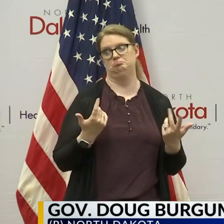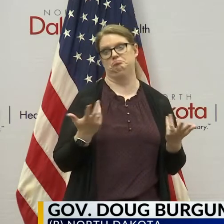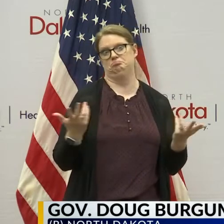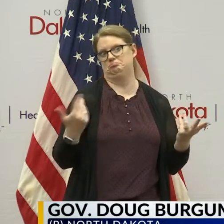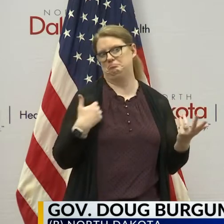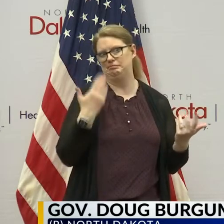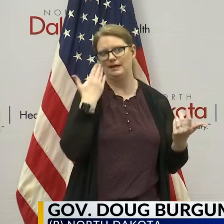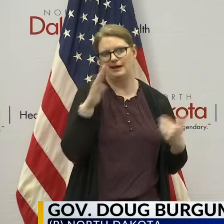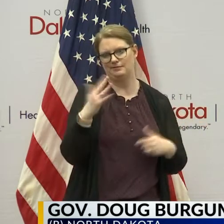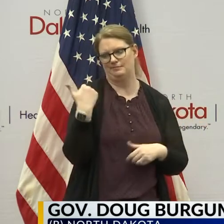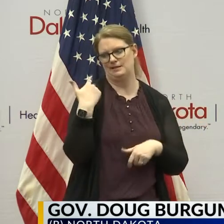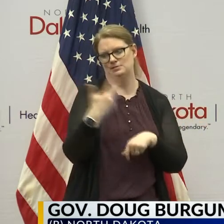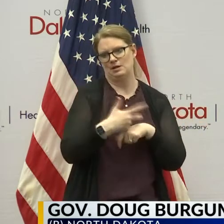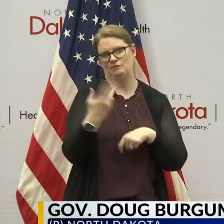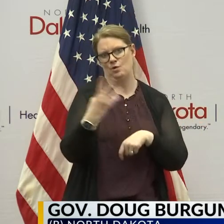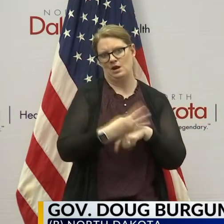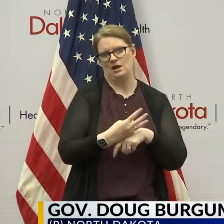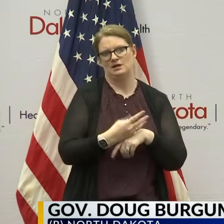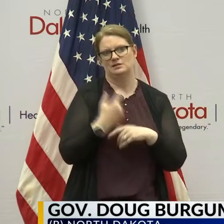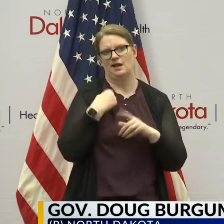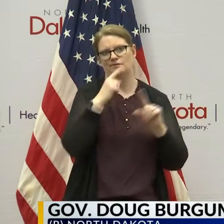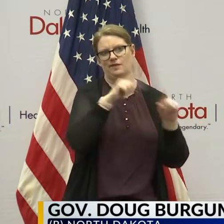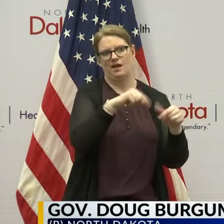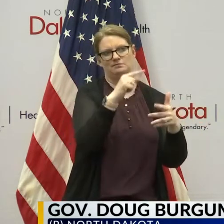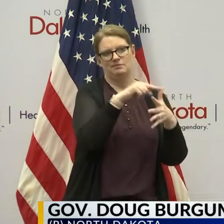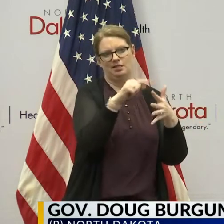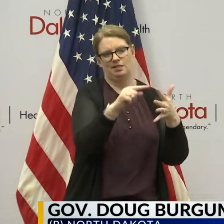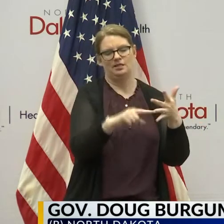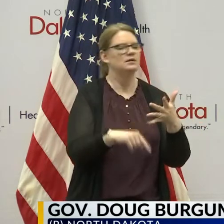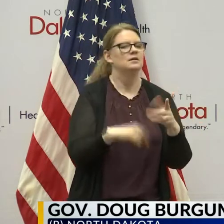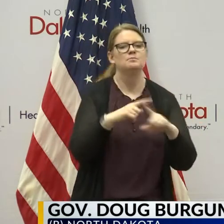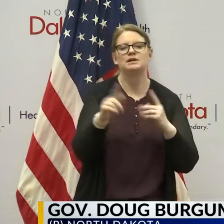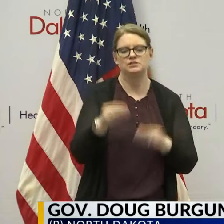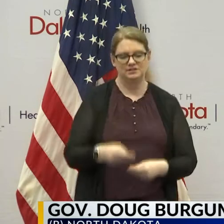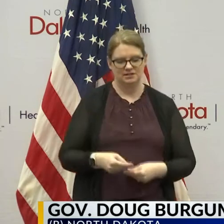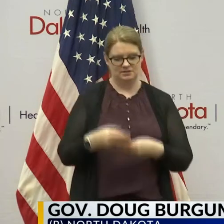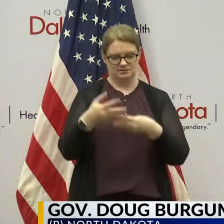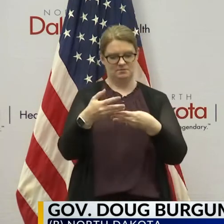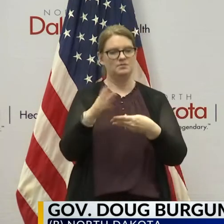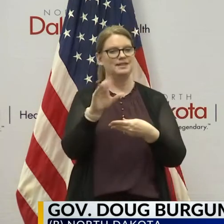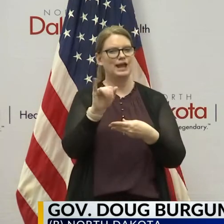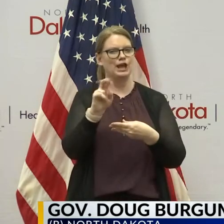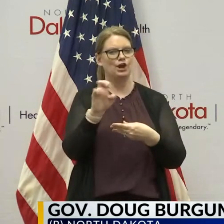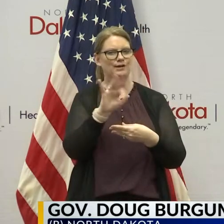TRACER BY THE NORTH DAKOTA DEPARTMENT OF HEALTH AND THEY ASK YOU QUESTIONS WHICH THEY DO. YOU CALL UP AND SAY YOU TESTED POSITIVE AND YOU HAVE TO TELL THEM WHO YOU HAVE BEEN IN CONTACT WITH AND YOU SAY I'M NOT SURE.